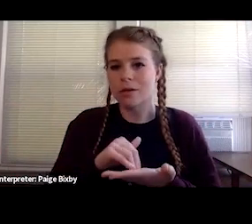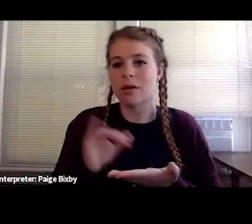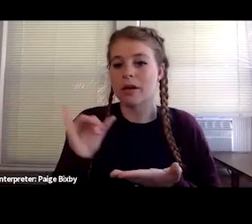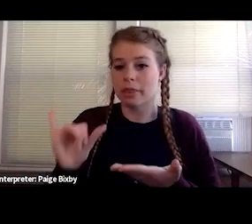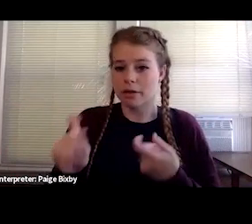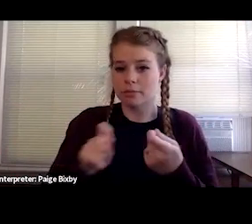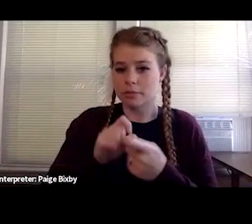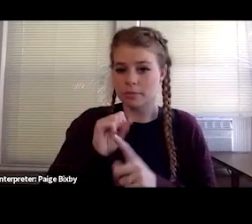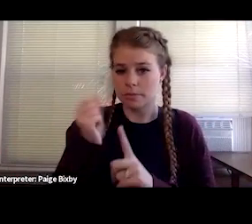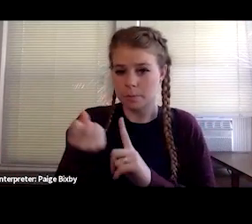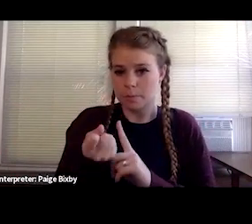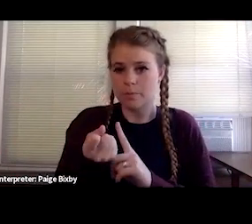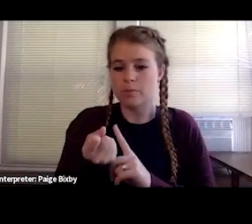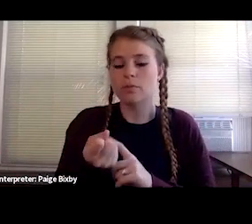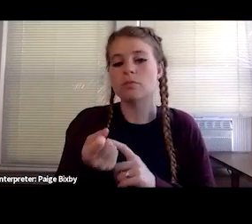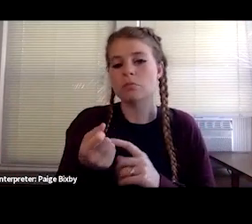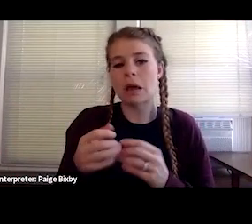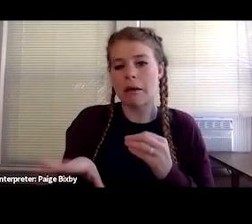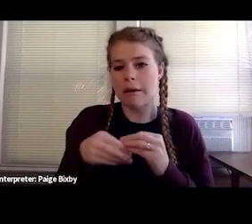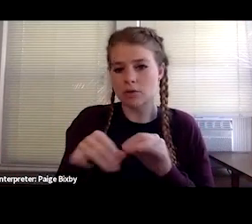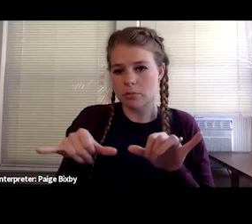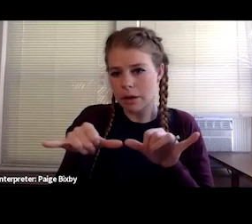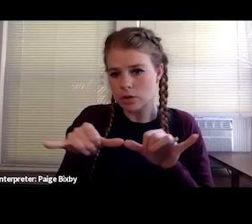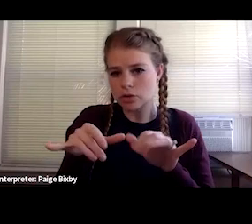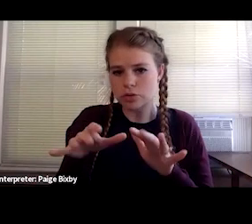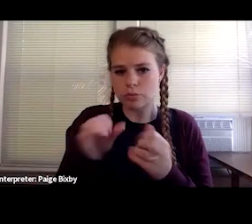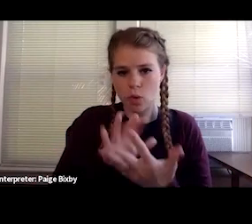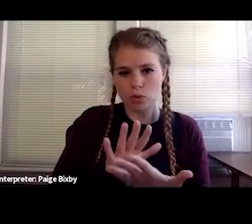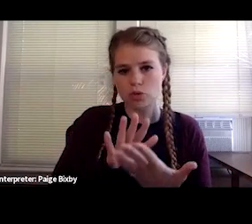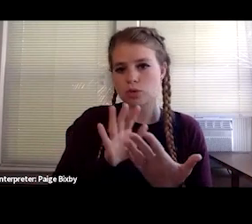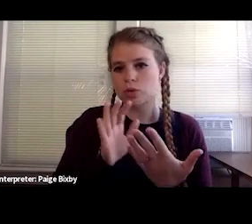we do use those extra measures to try to wake them up.